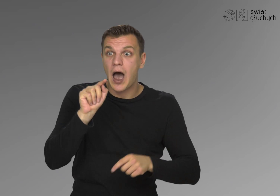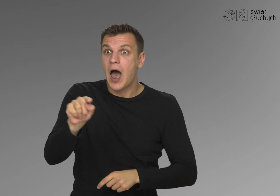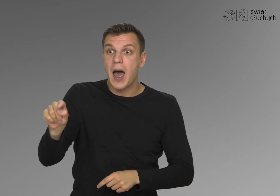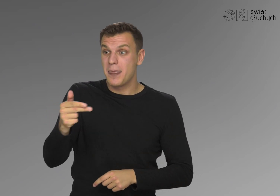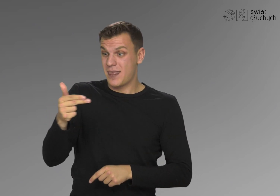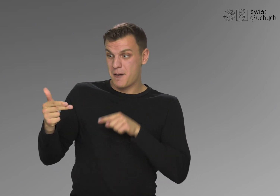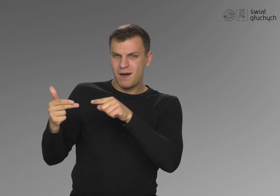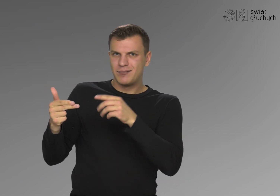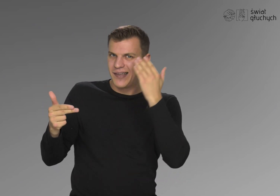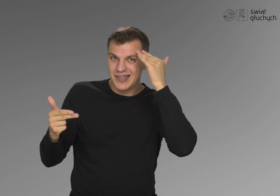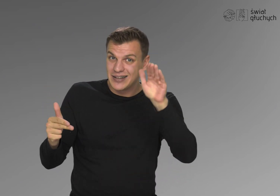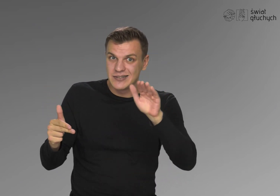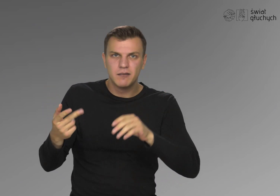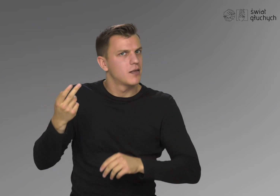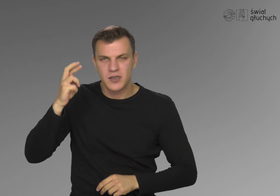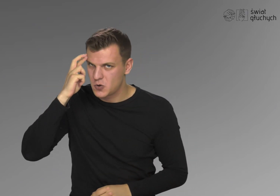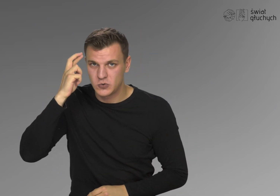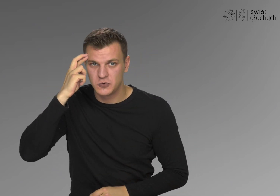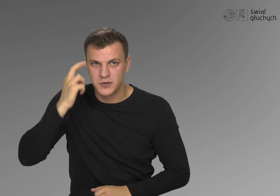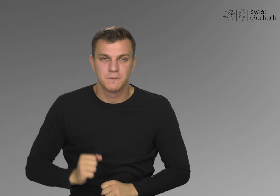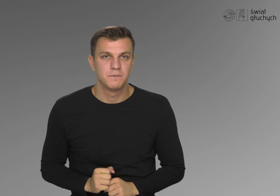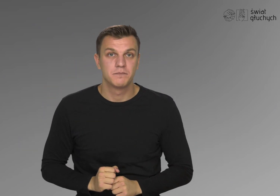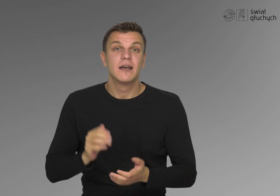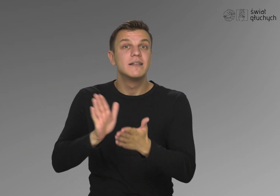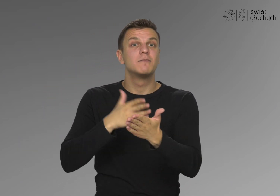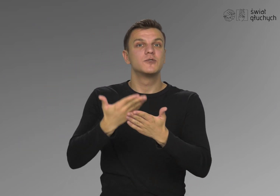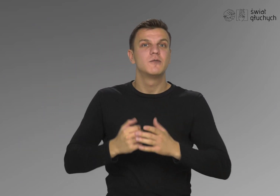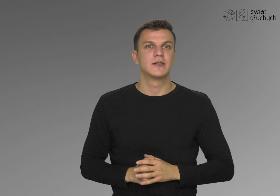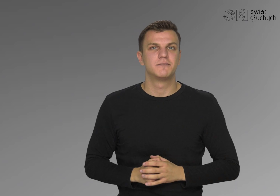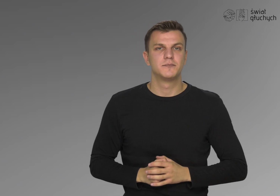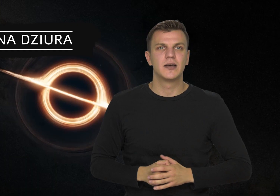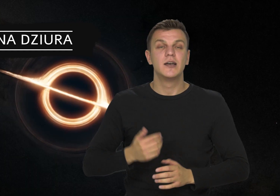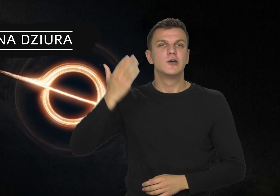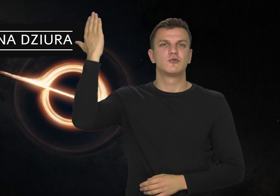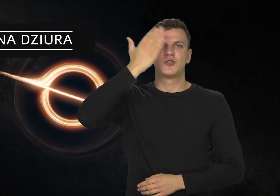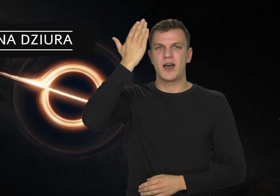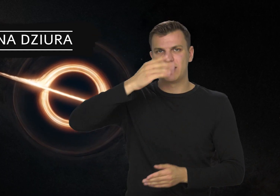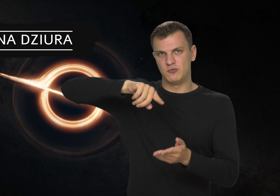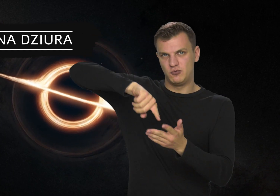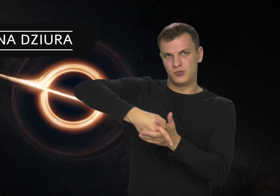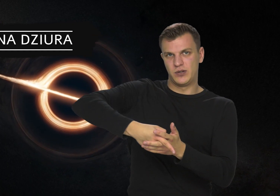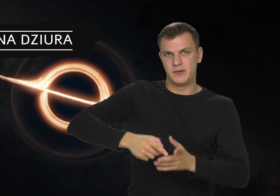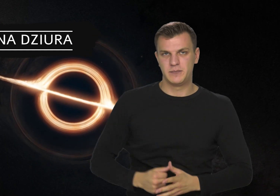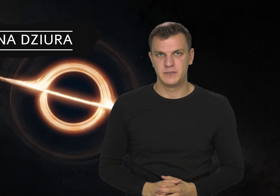If someone isn’t familiar with the topic, they won’t understand me. For example: BLACK HOLE.